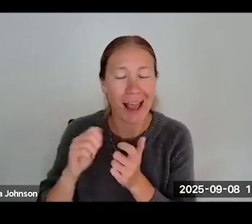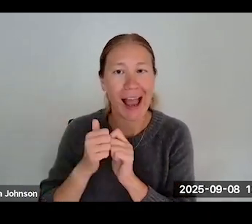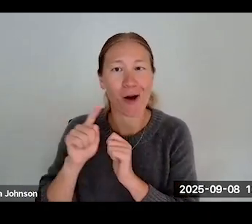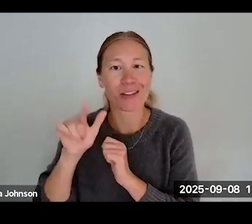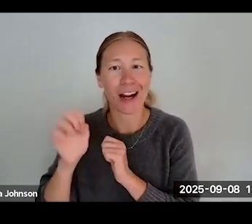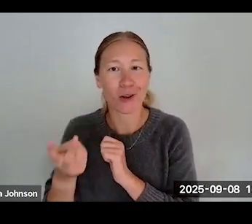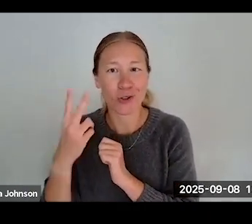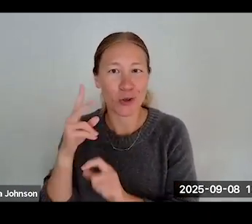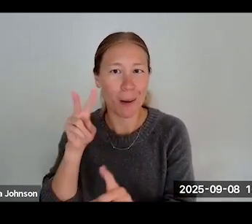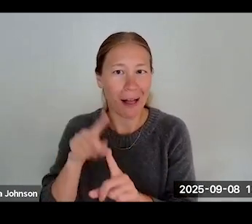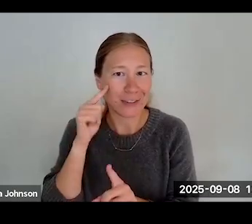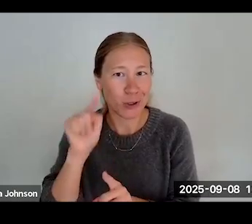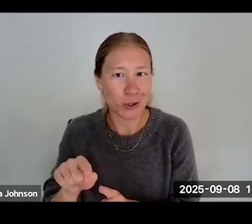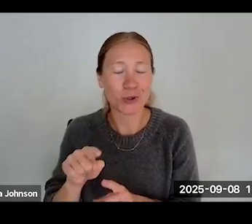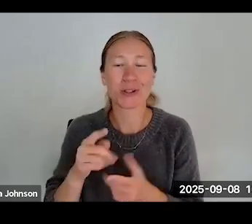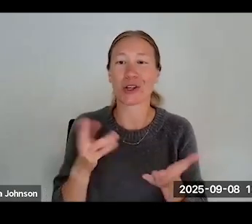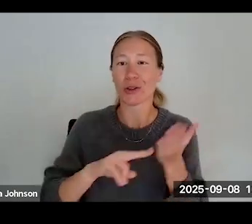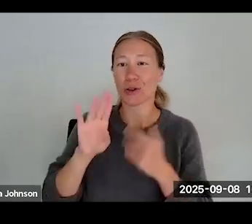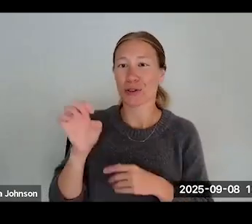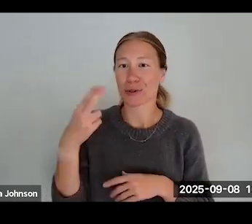and the University of Michigan is digital accessibility.